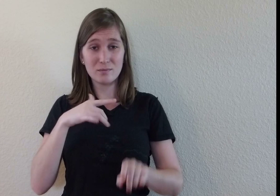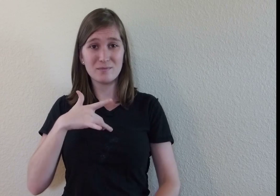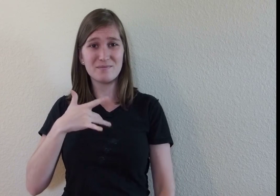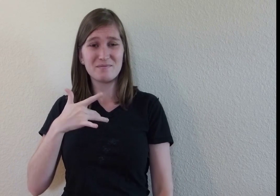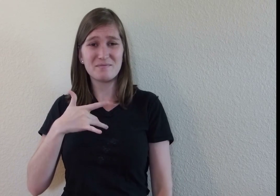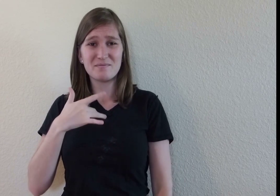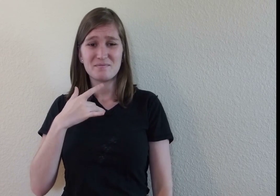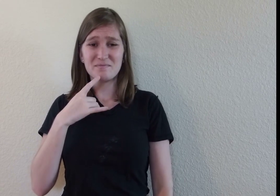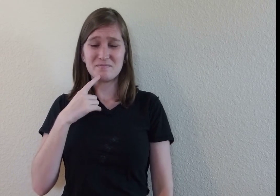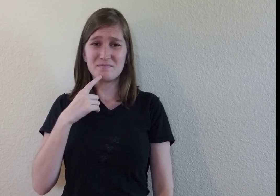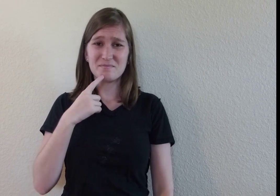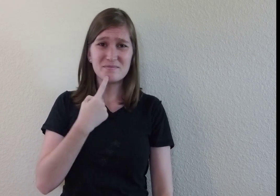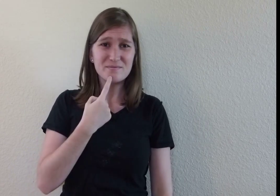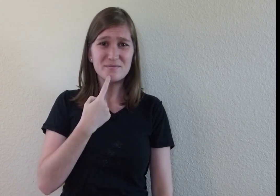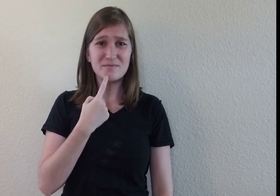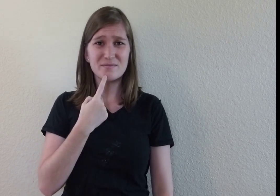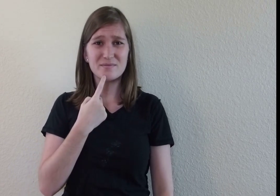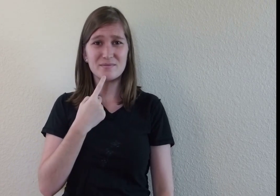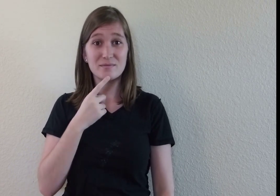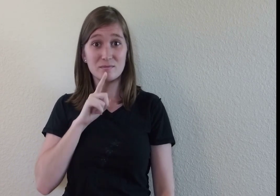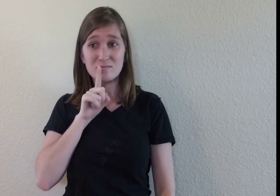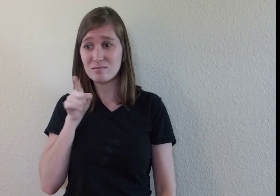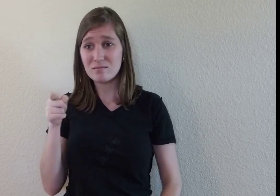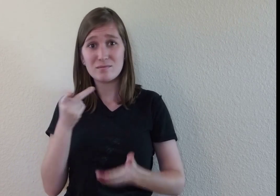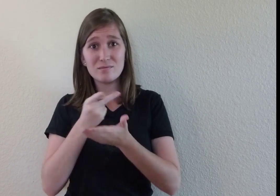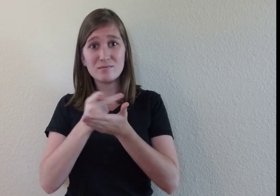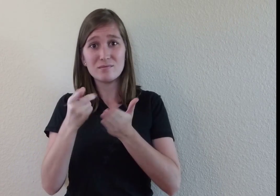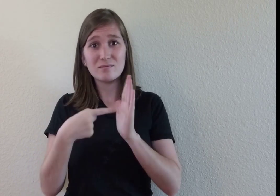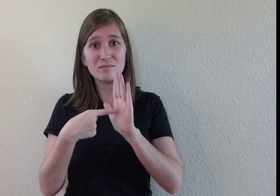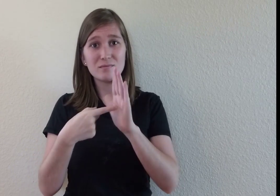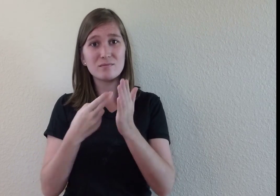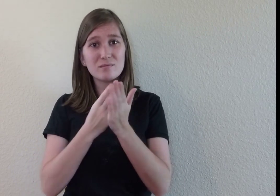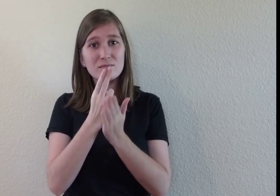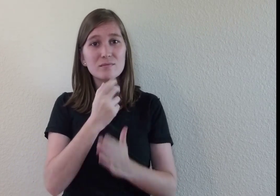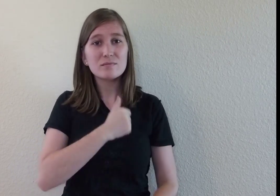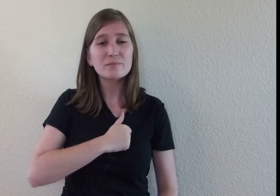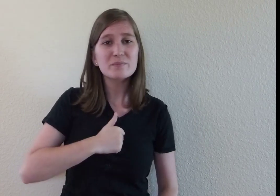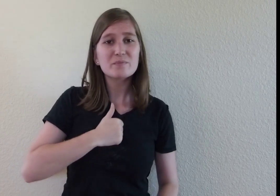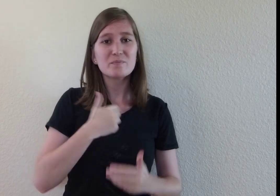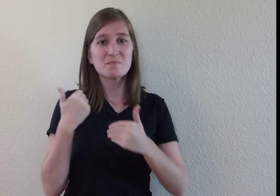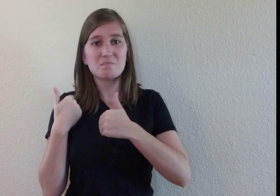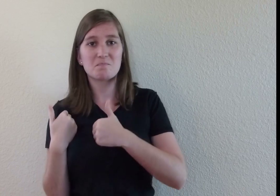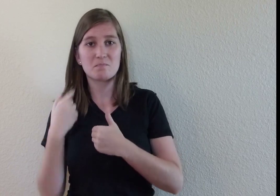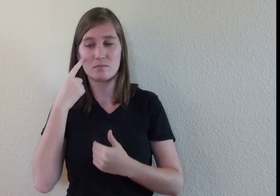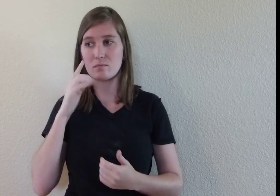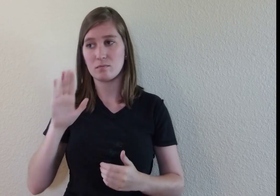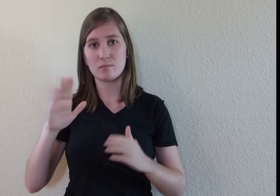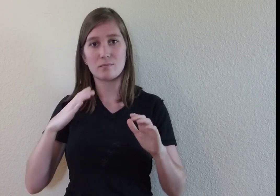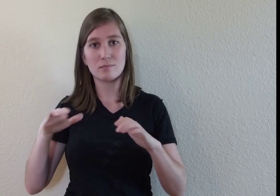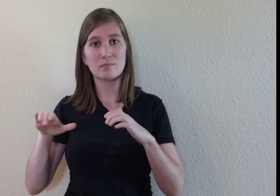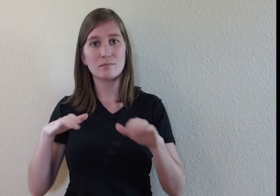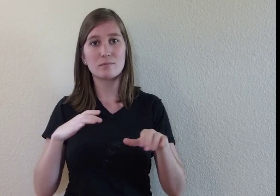I am severely disappointed and feel that he has failed to exhibit sincere remorse or responsibility for his conduct.